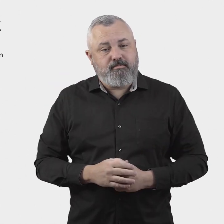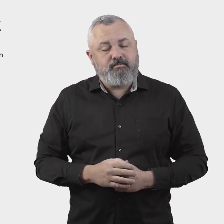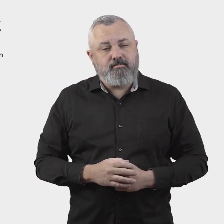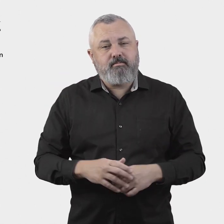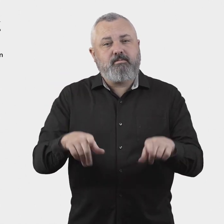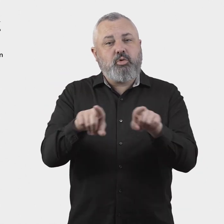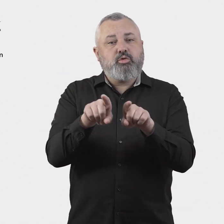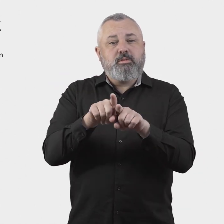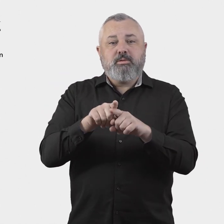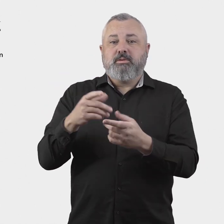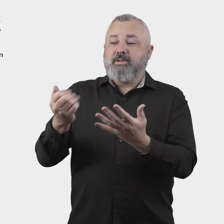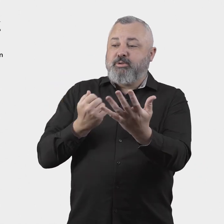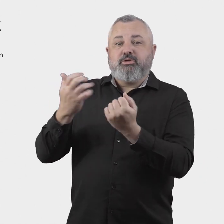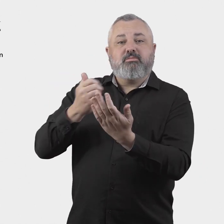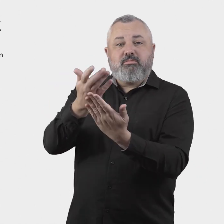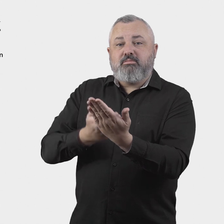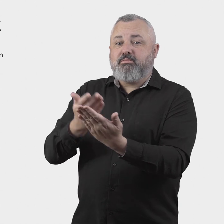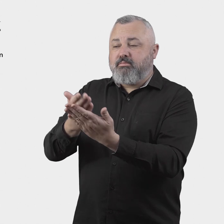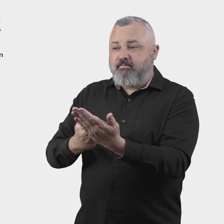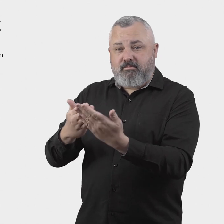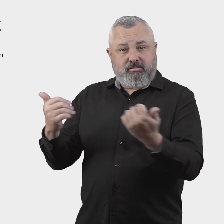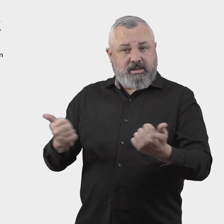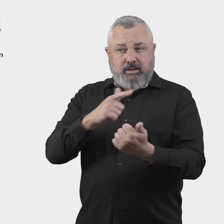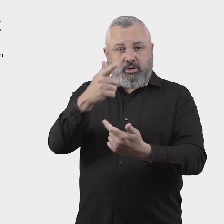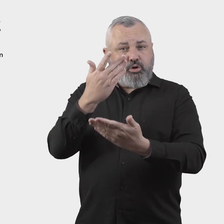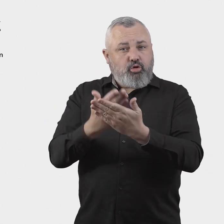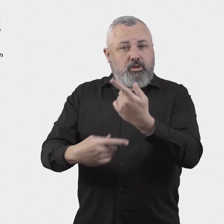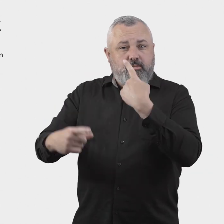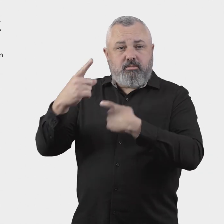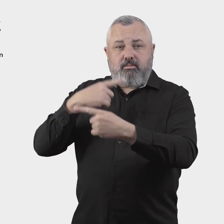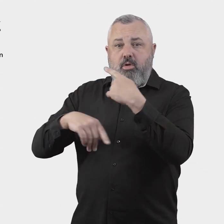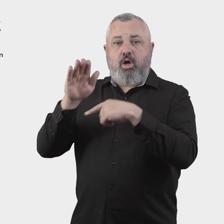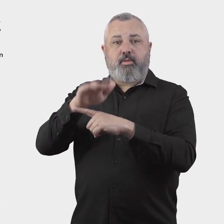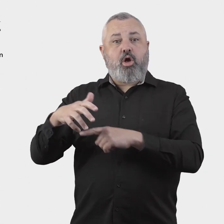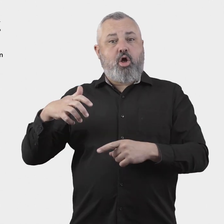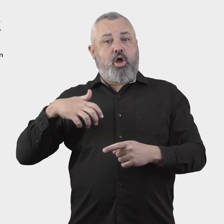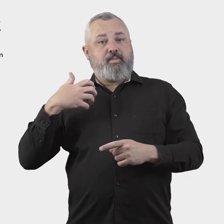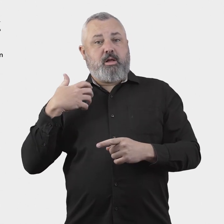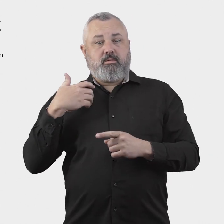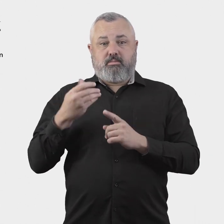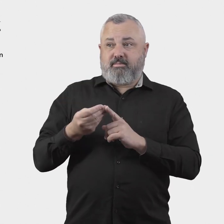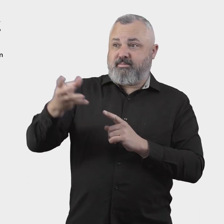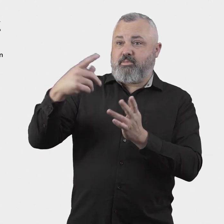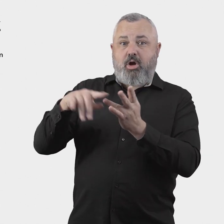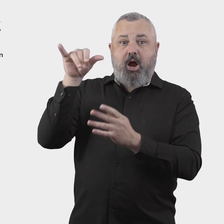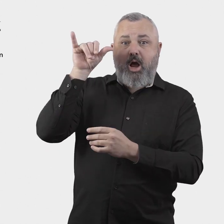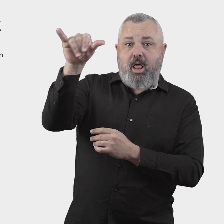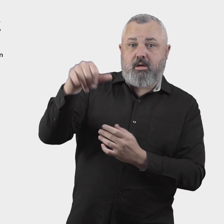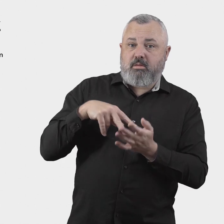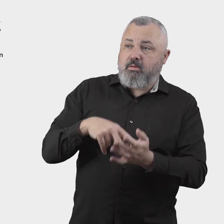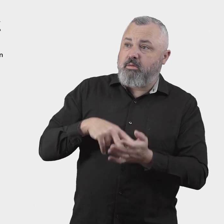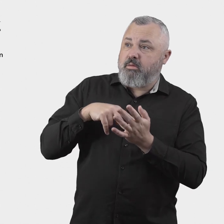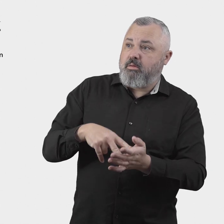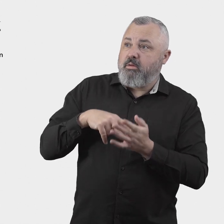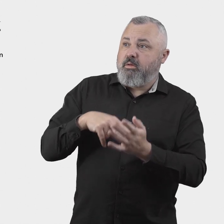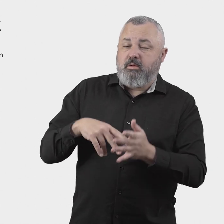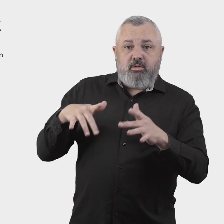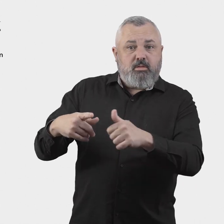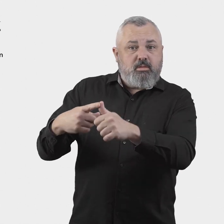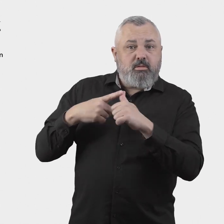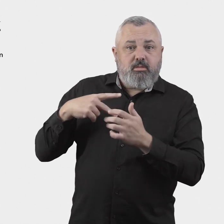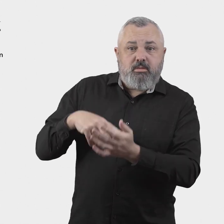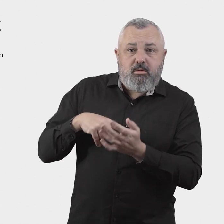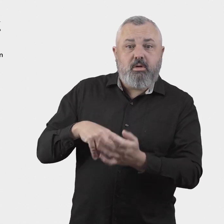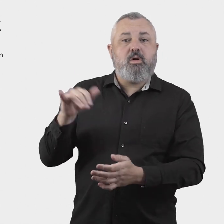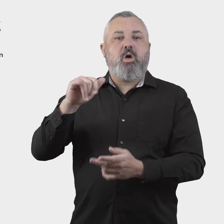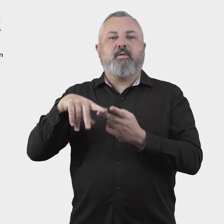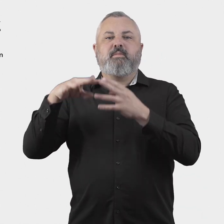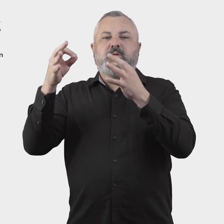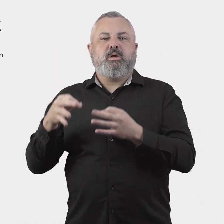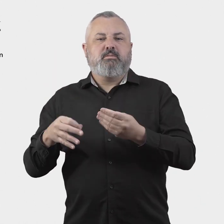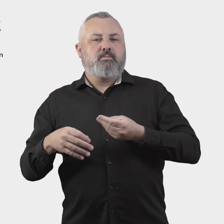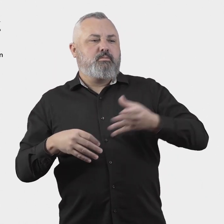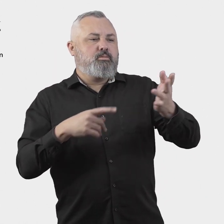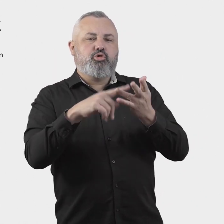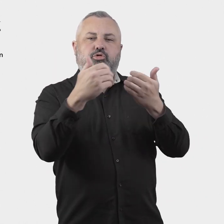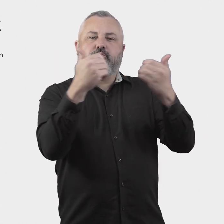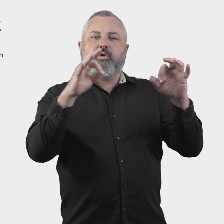Submissions also reported long delays in airlines’ responsiveness to complaints, and unsatisfactory outcomes